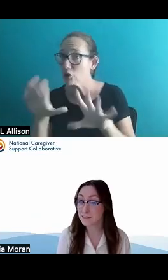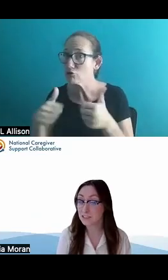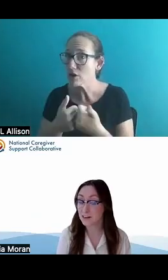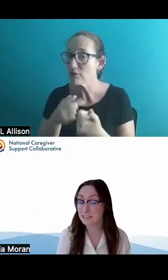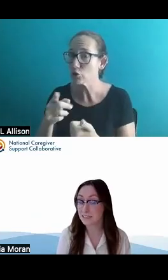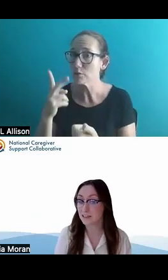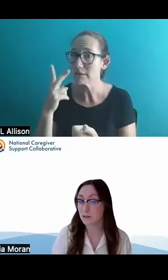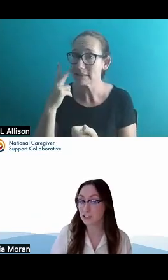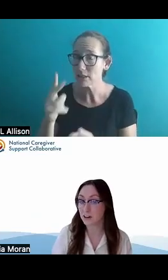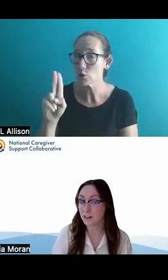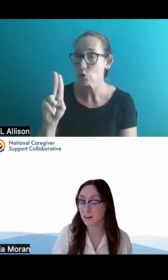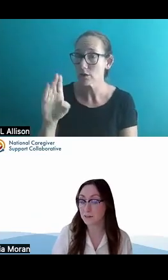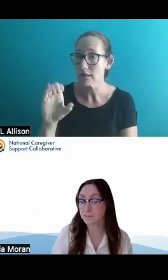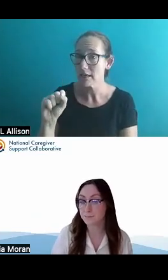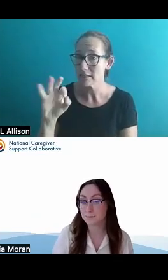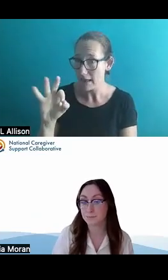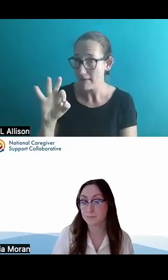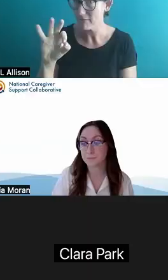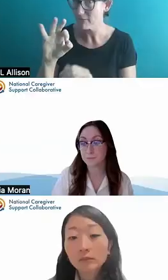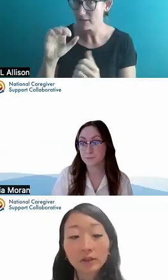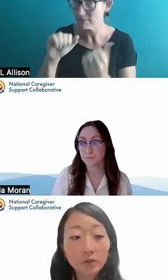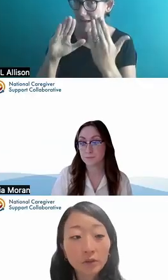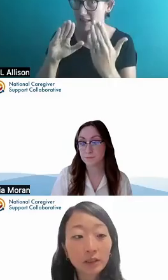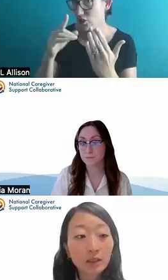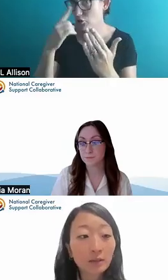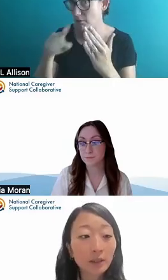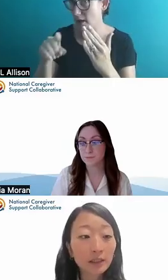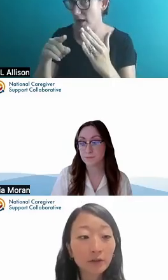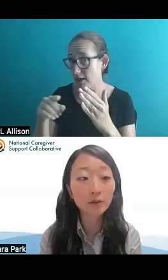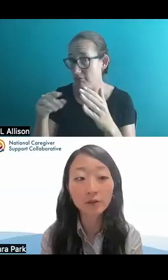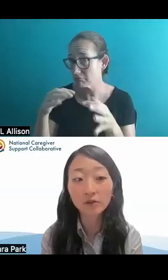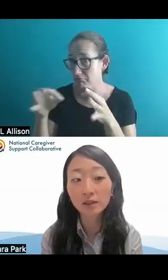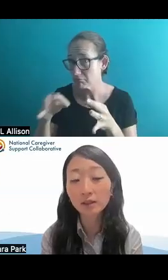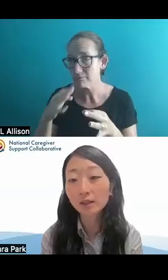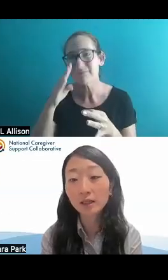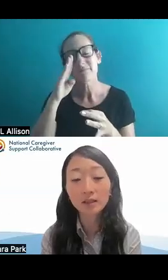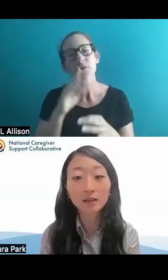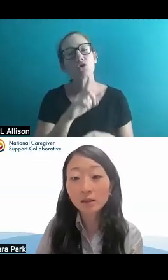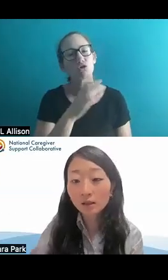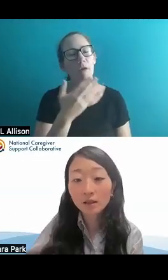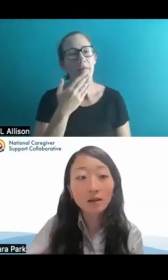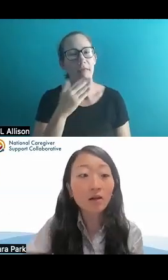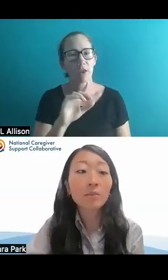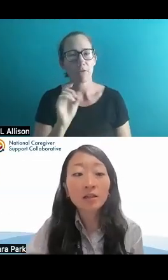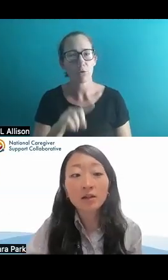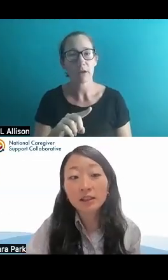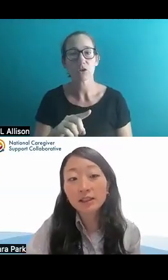is addressing that you could share here? Sure, thanks for the question. Again, our main audience